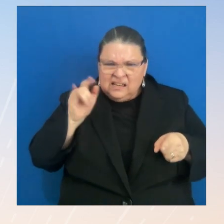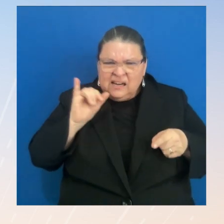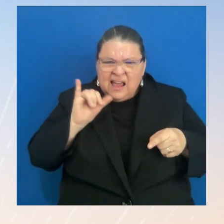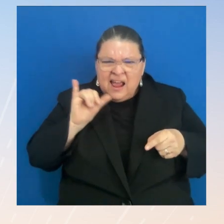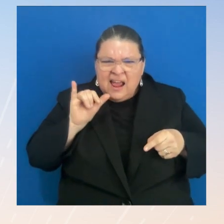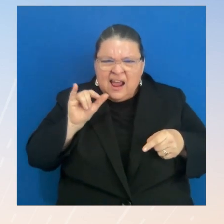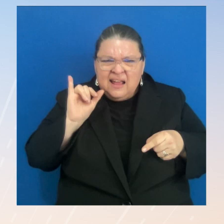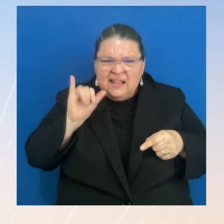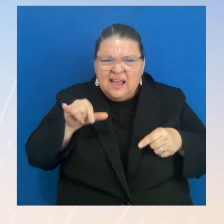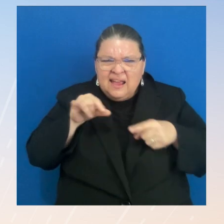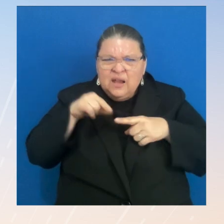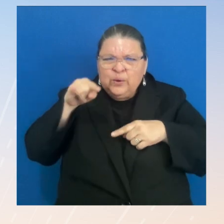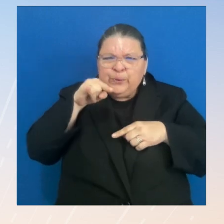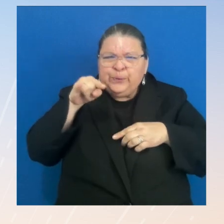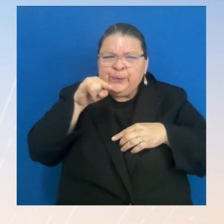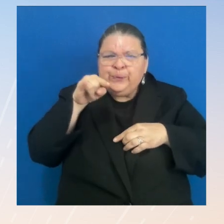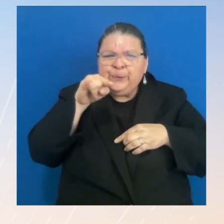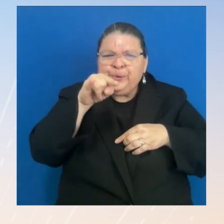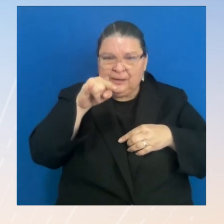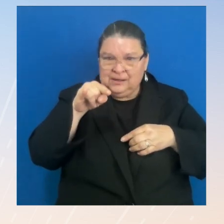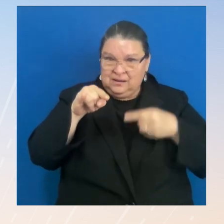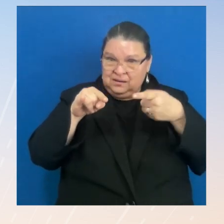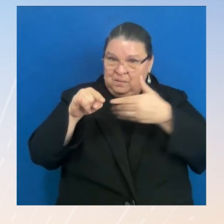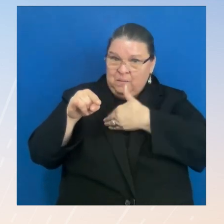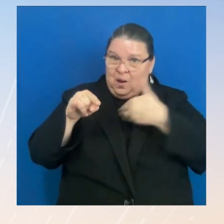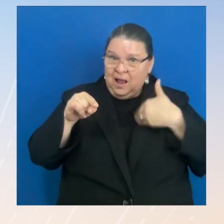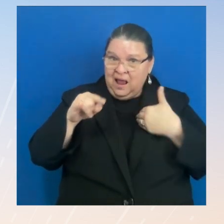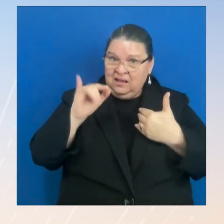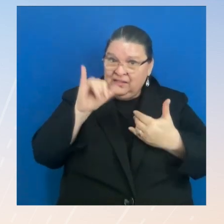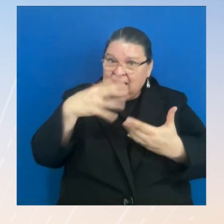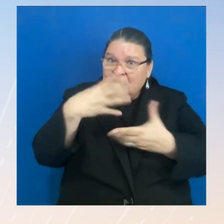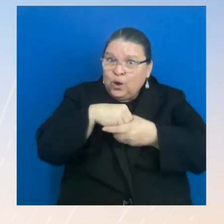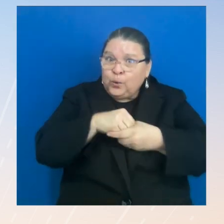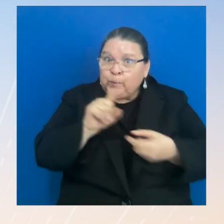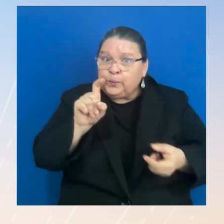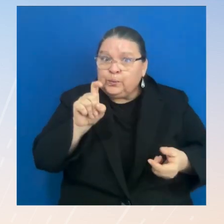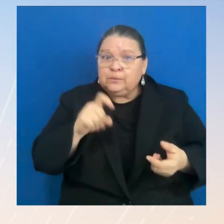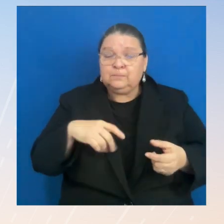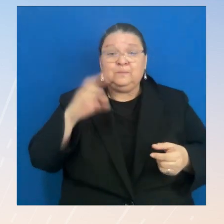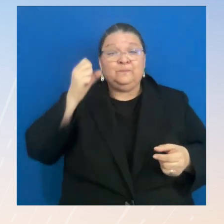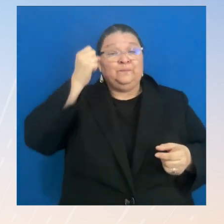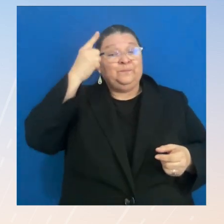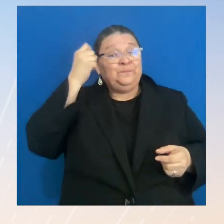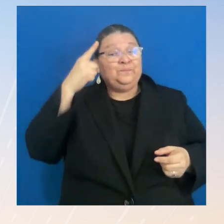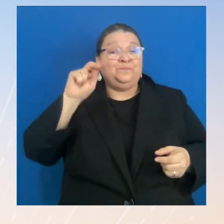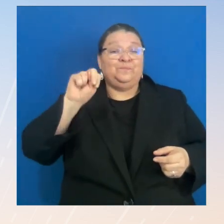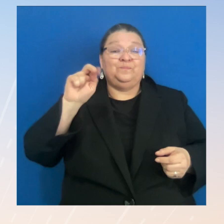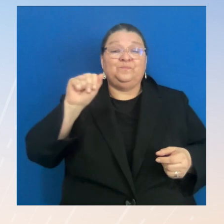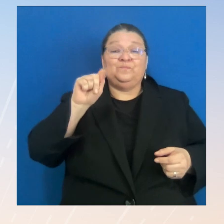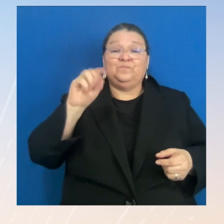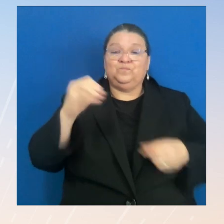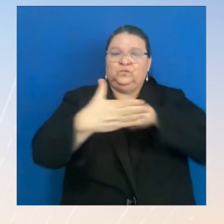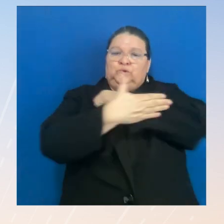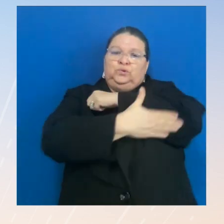it's not that NATO countries just respond on their own. If there is an attack or an --